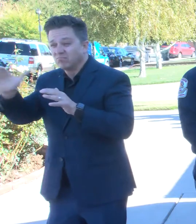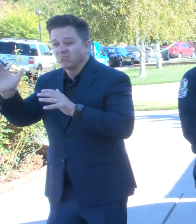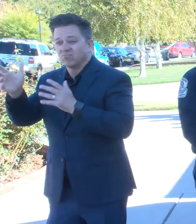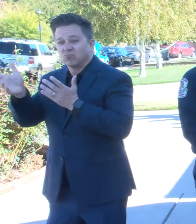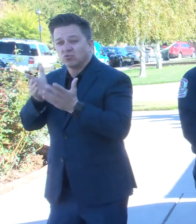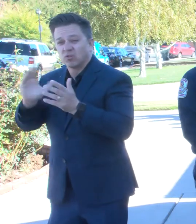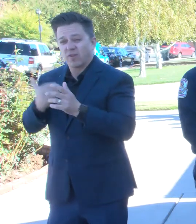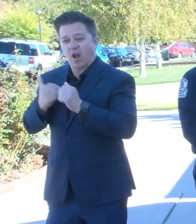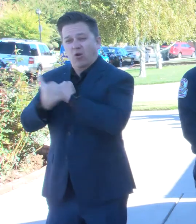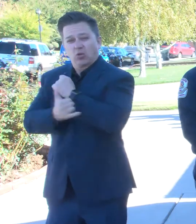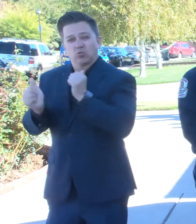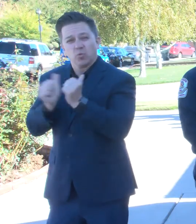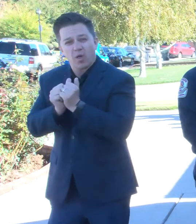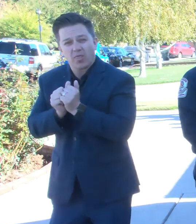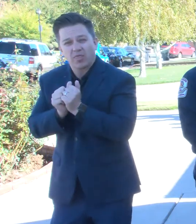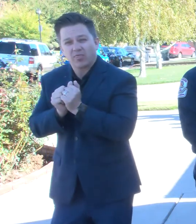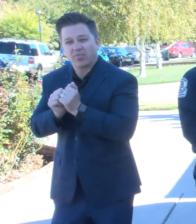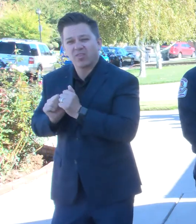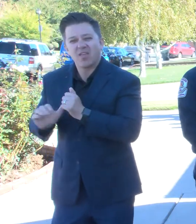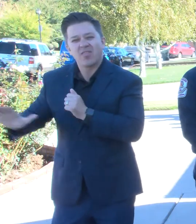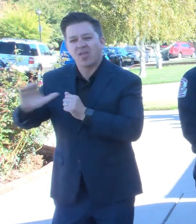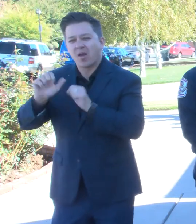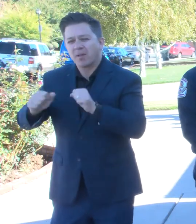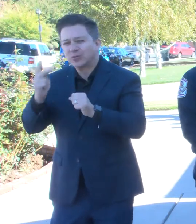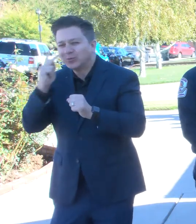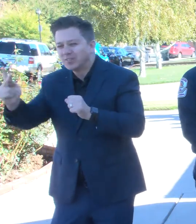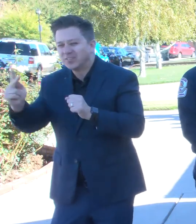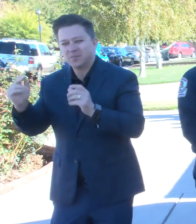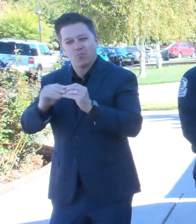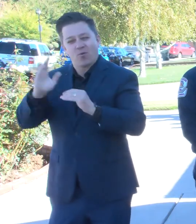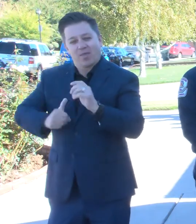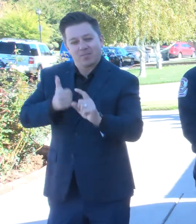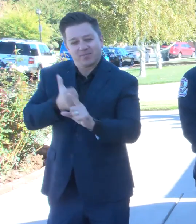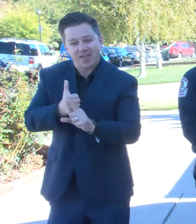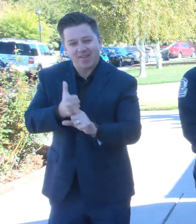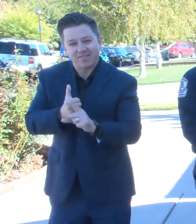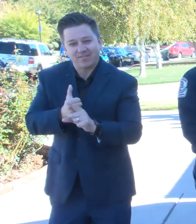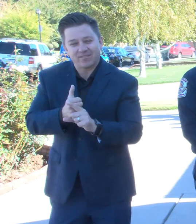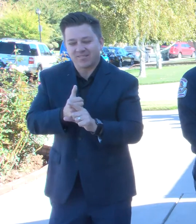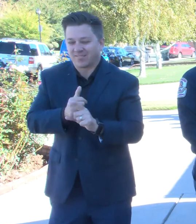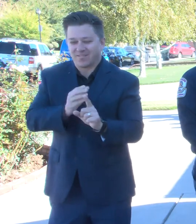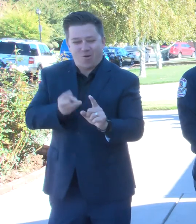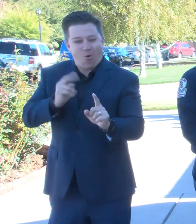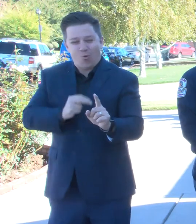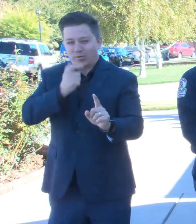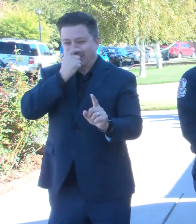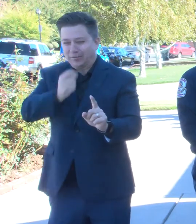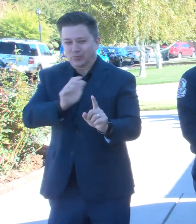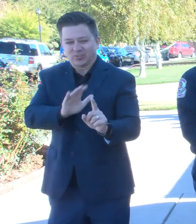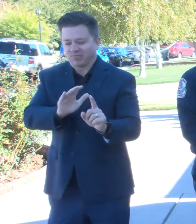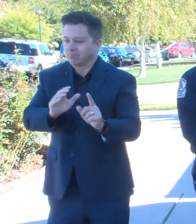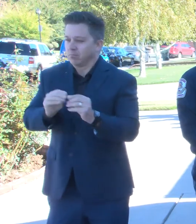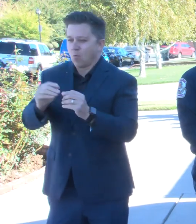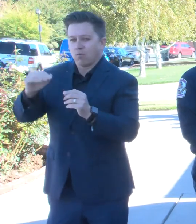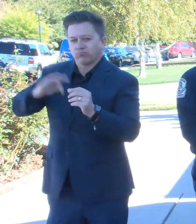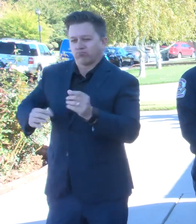their abilities you see beyond themselves and the self interest of the great to the greater good